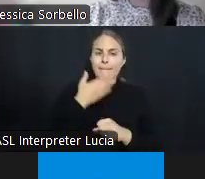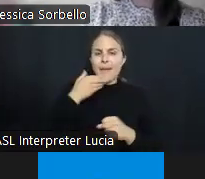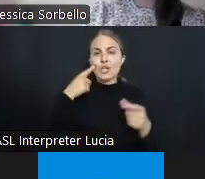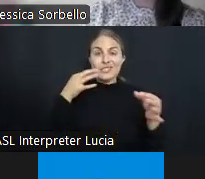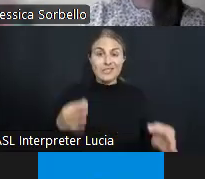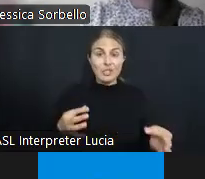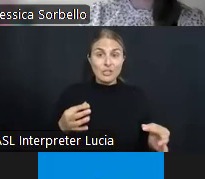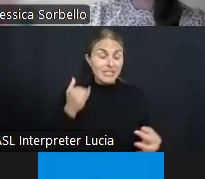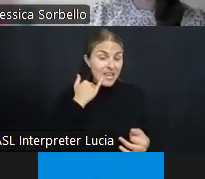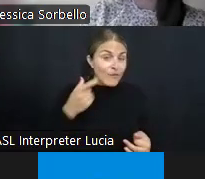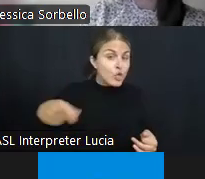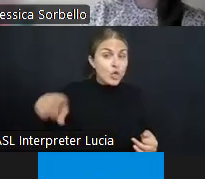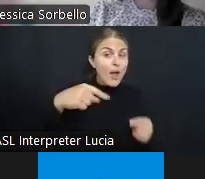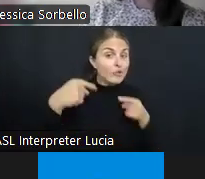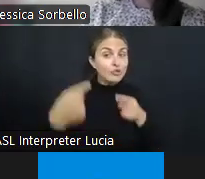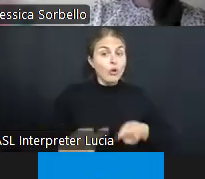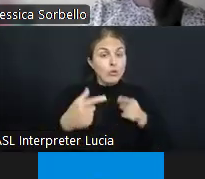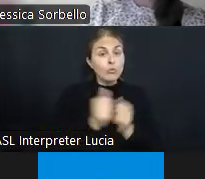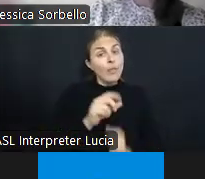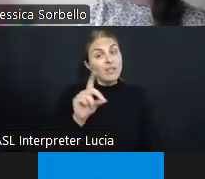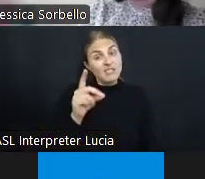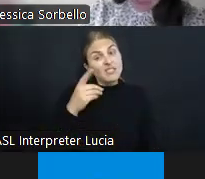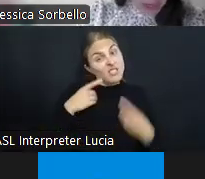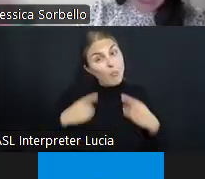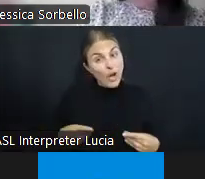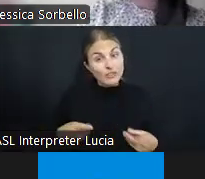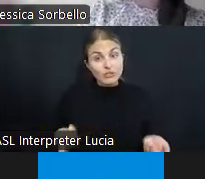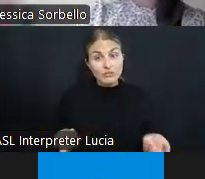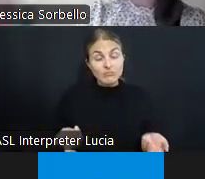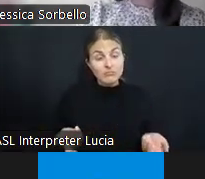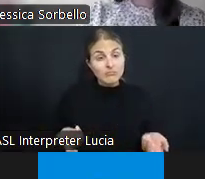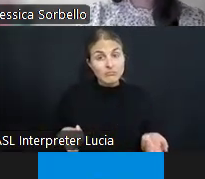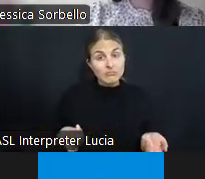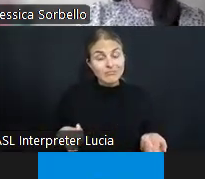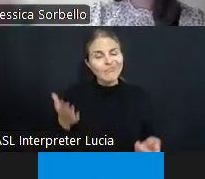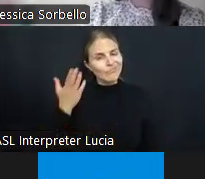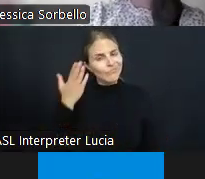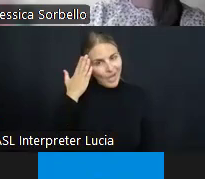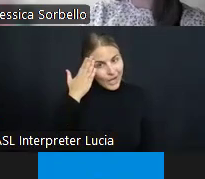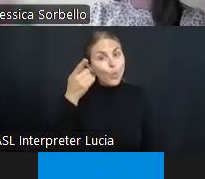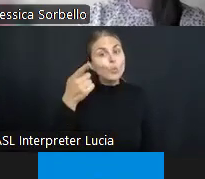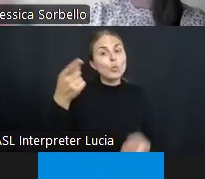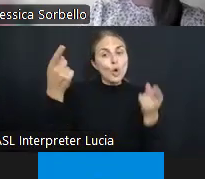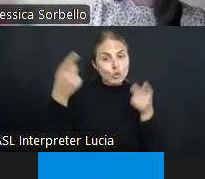when I say when you are at that lowest point and one